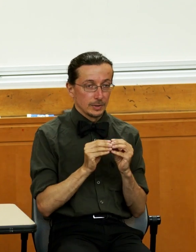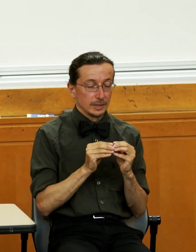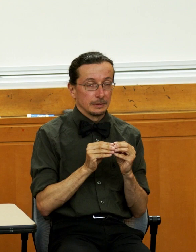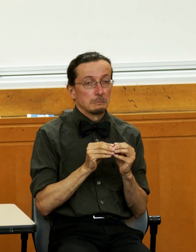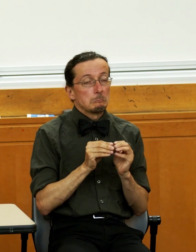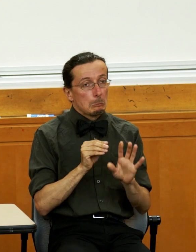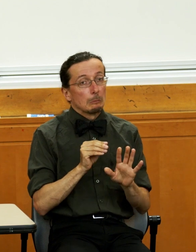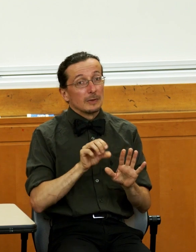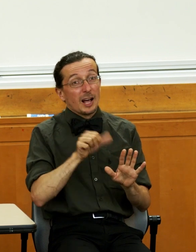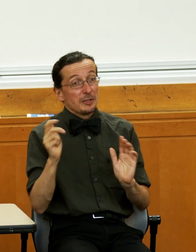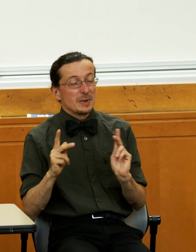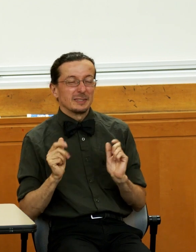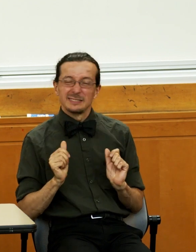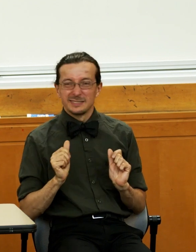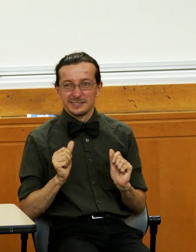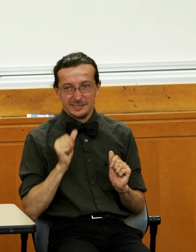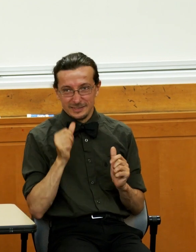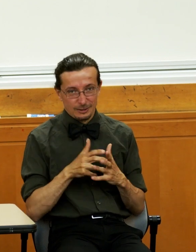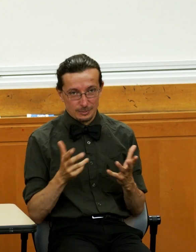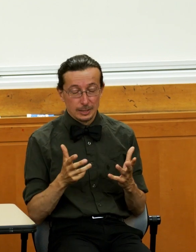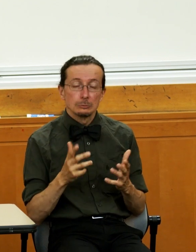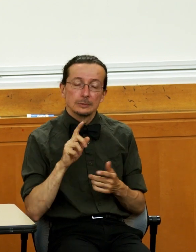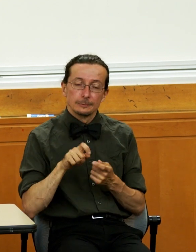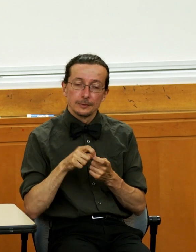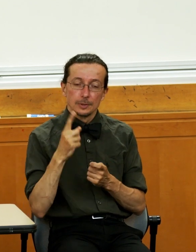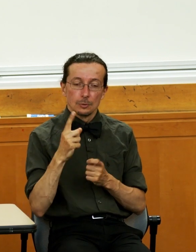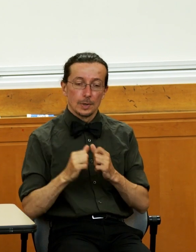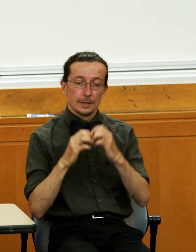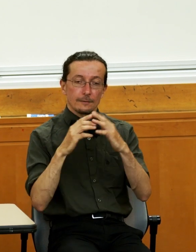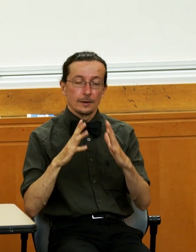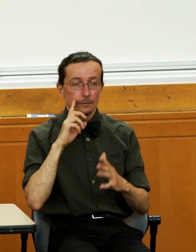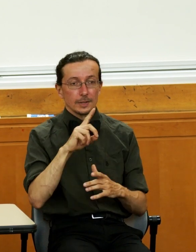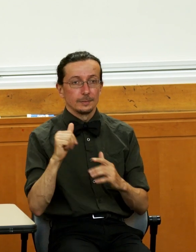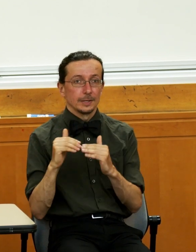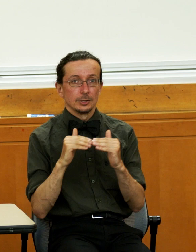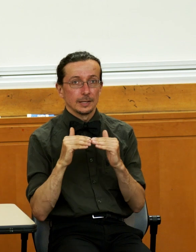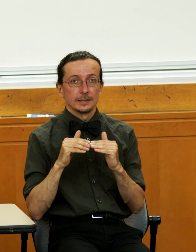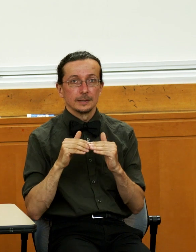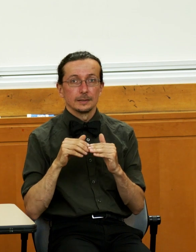were not. In particular, one of the founders of Disability Justice, who rejected our invitation